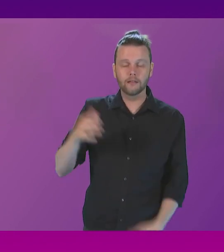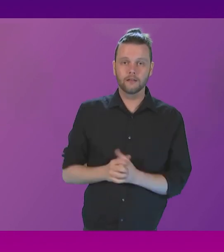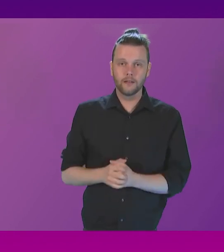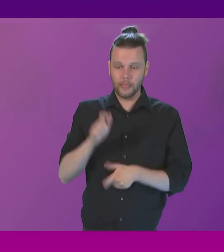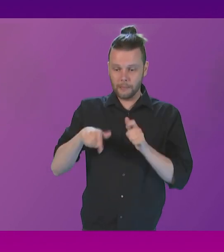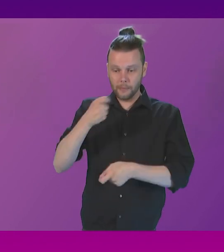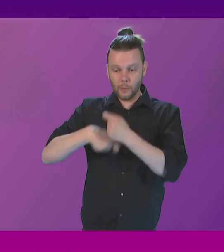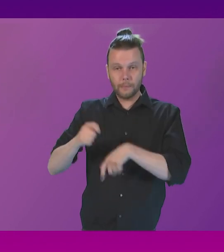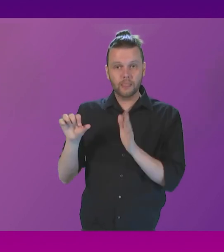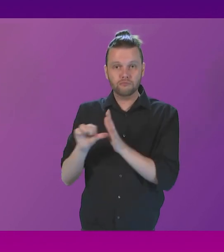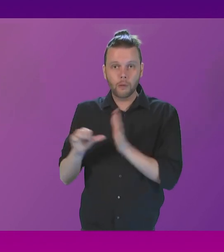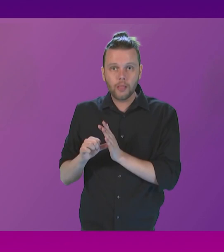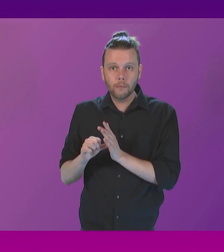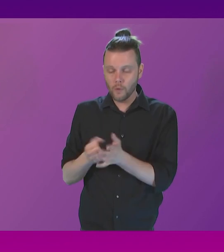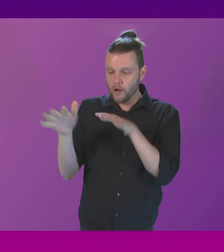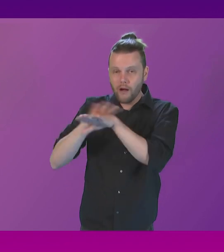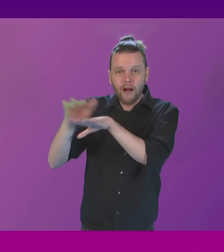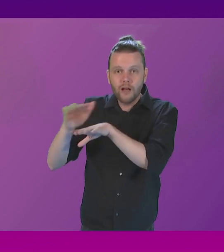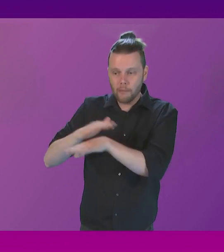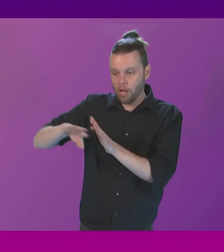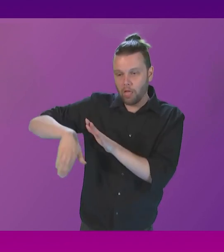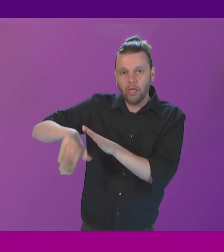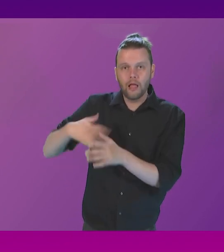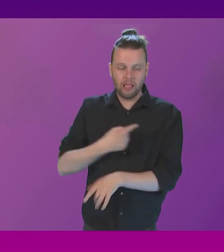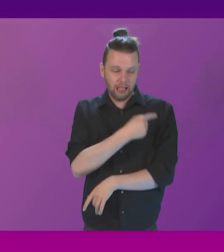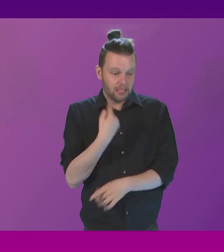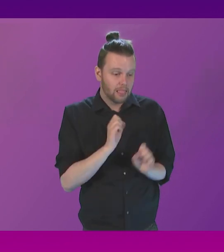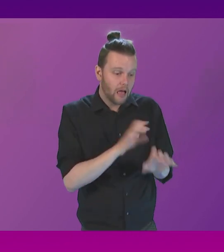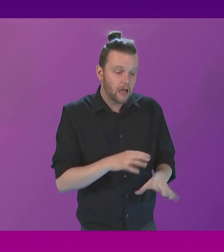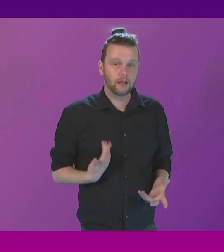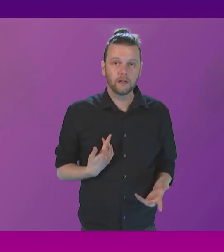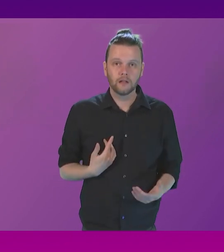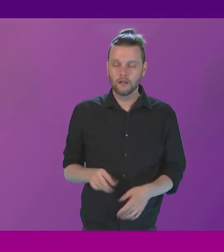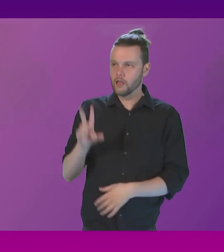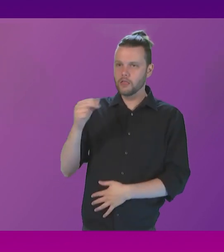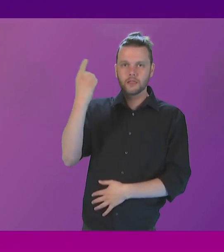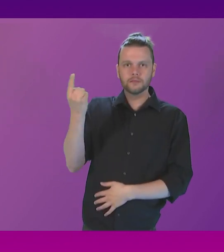created the problem, who covered up and lied to families aren’t going to be the ones to fix it.”